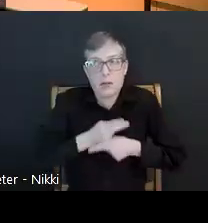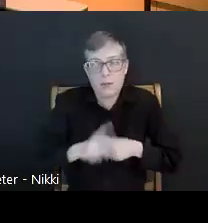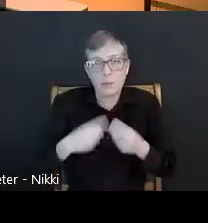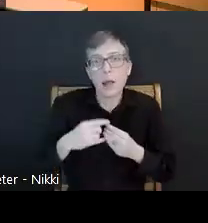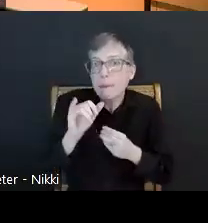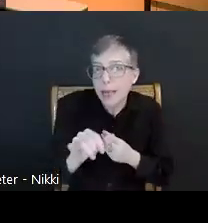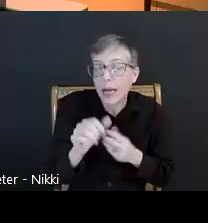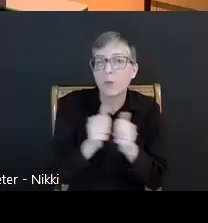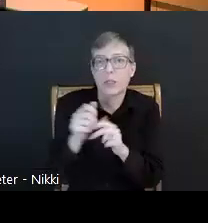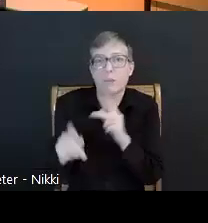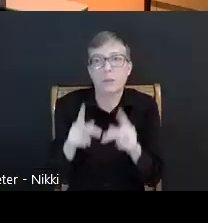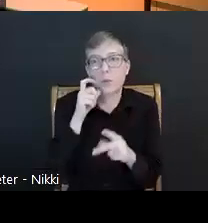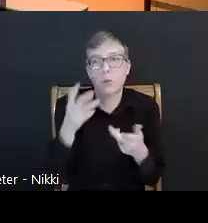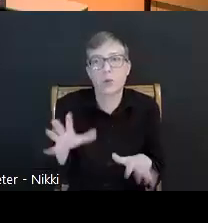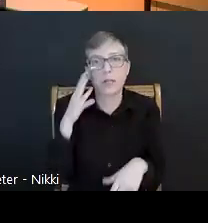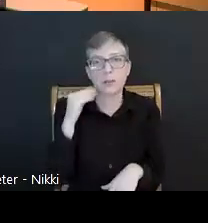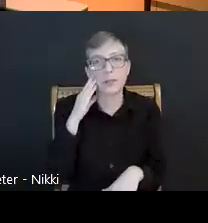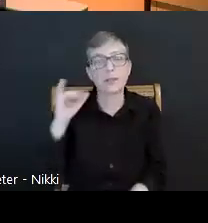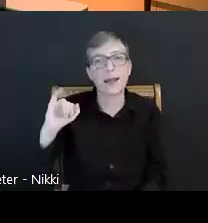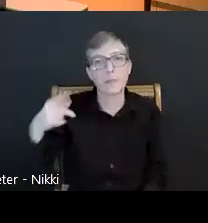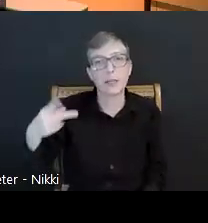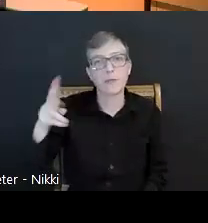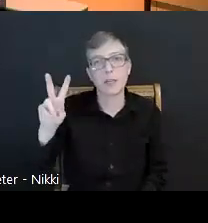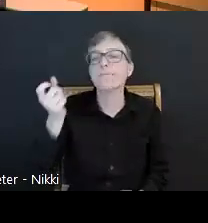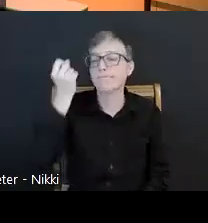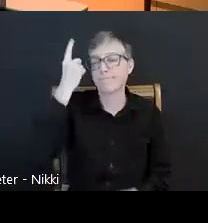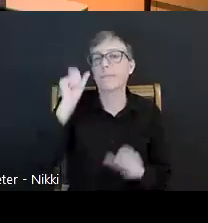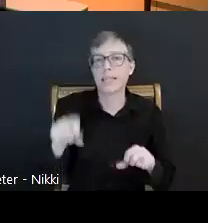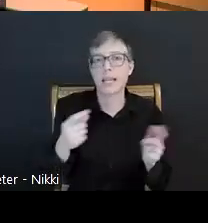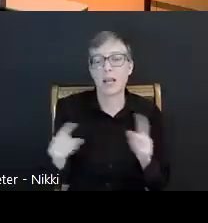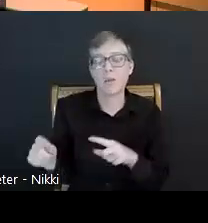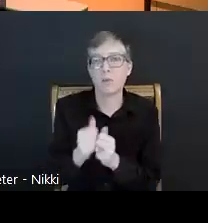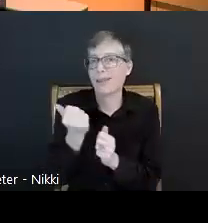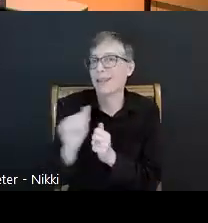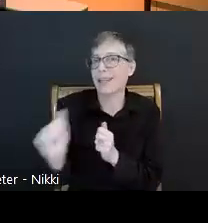can occur in any kind of um relationship and if we're talking about a romantic relationship that